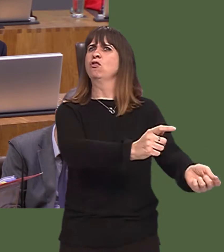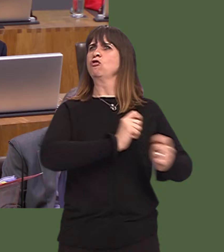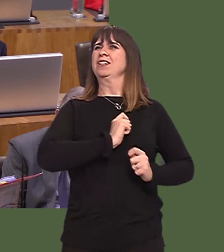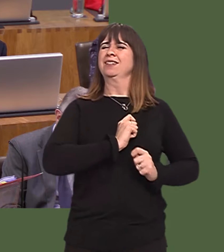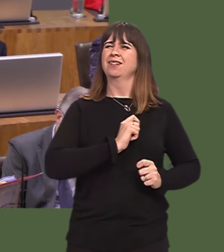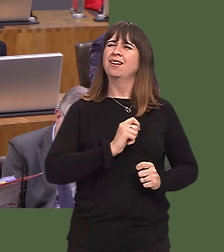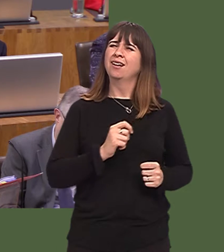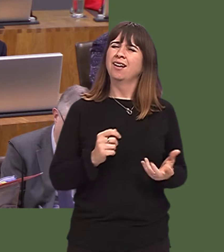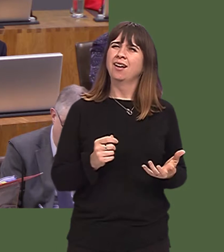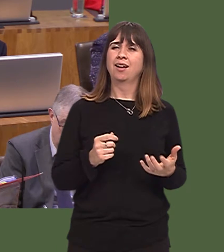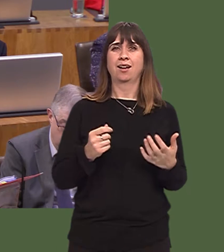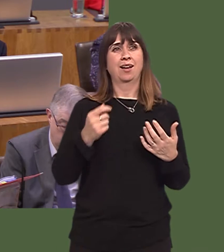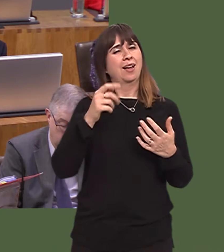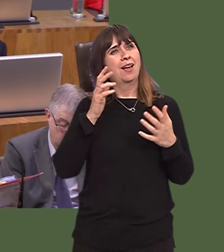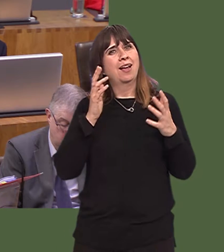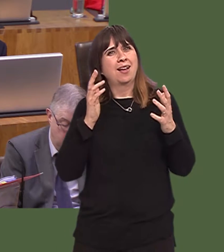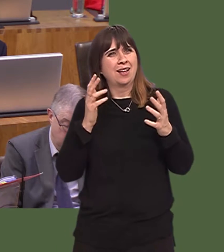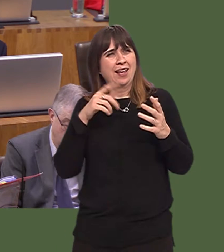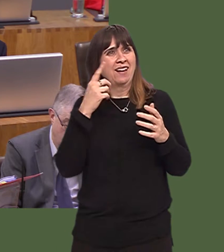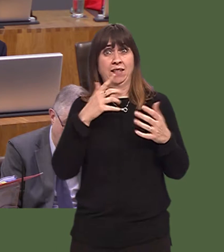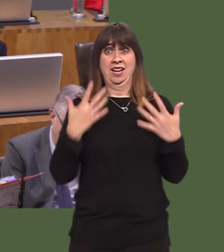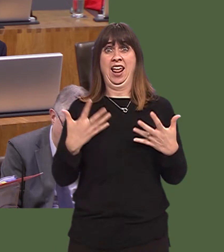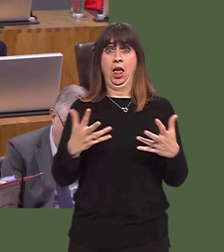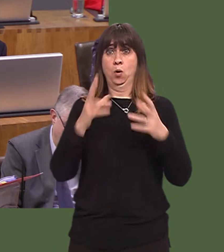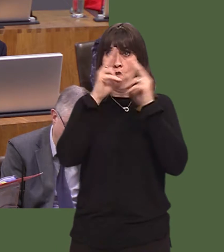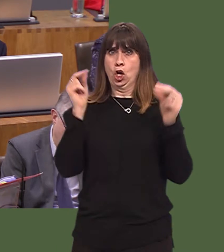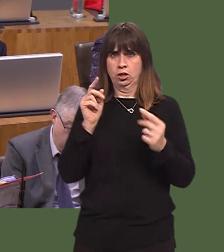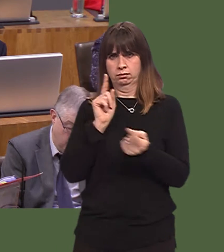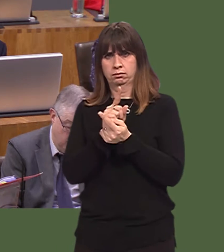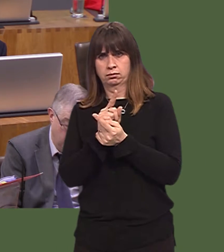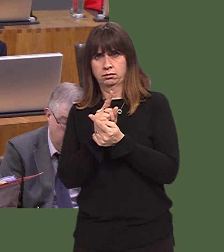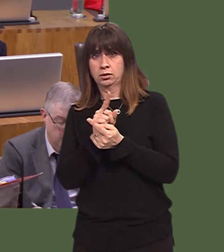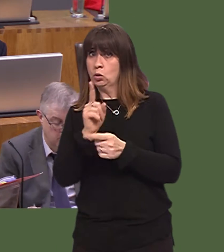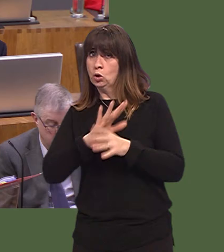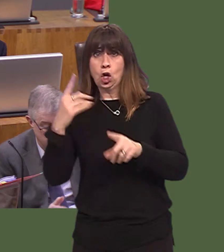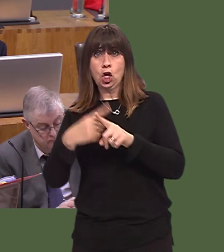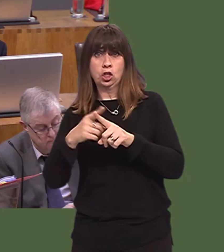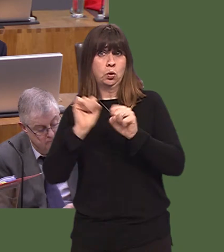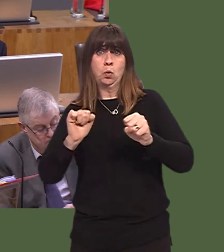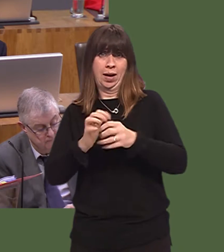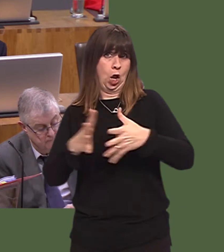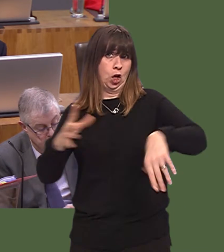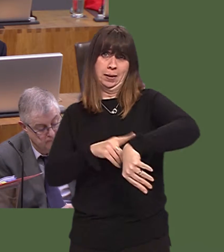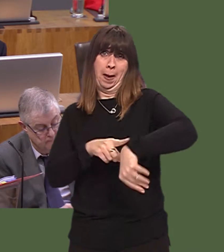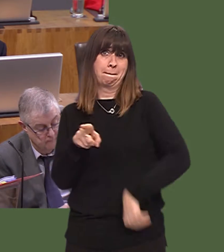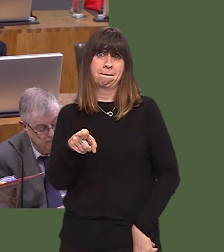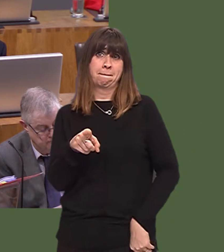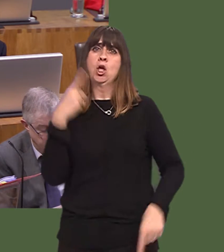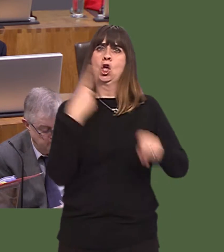People are triaged when they get to A&E. If people are not urgent cases, then they do wait longeróthat is the reality of it; the urgent cases get treated first.